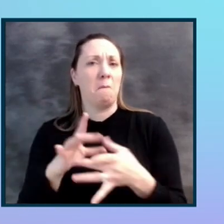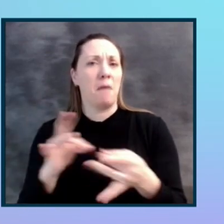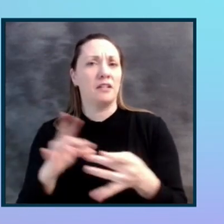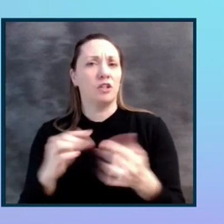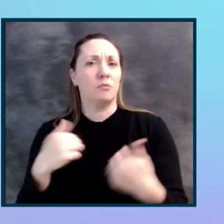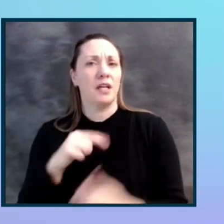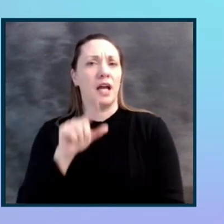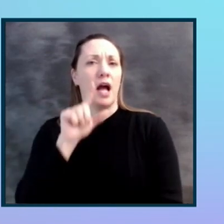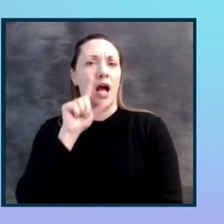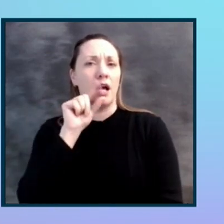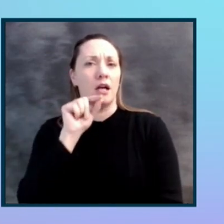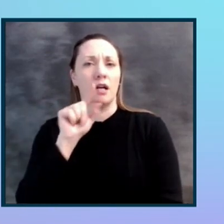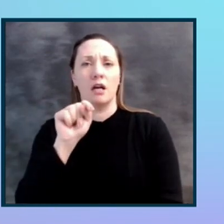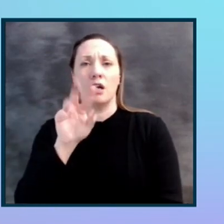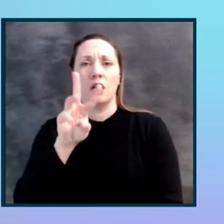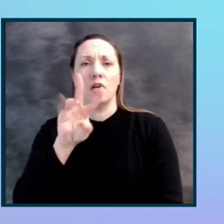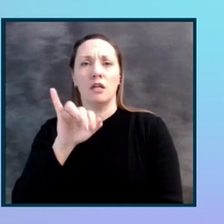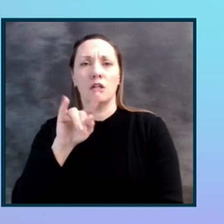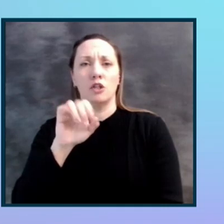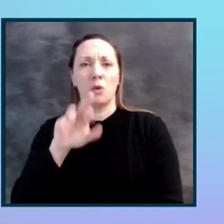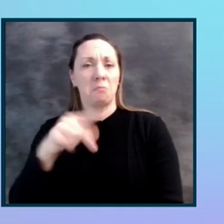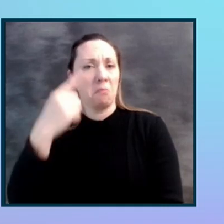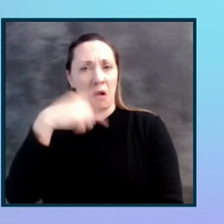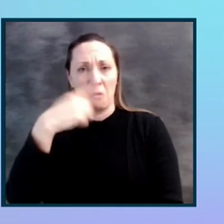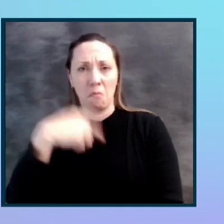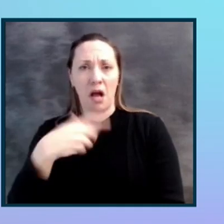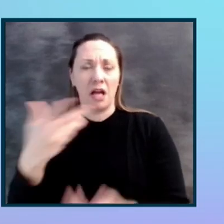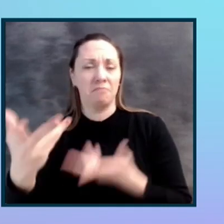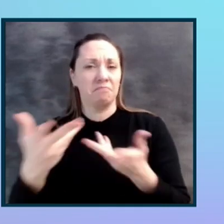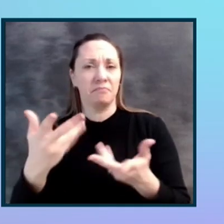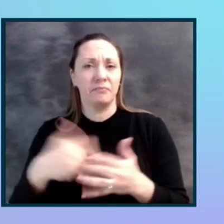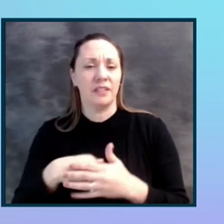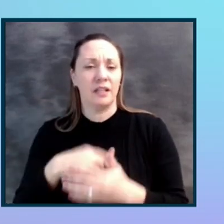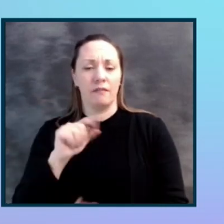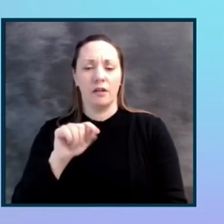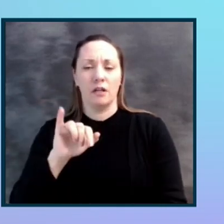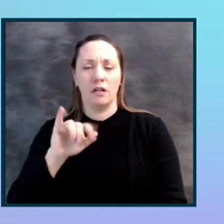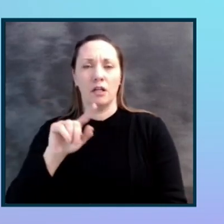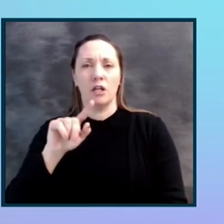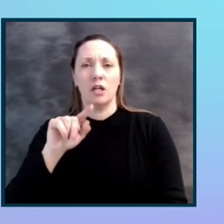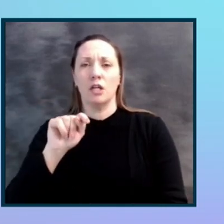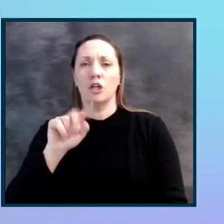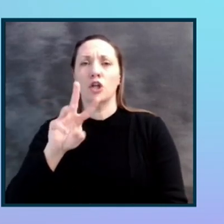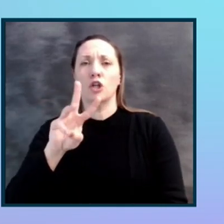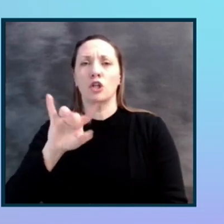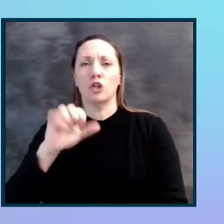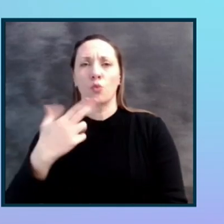and give you know, discord information or you know, Twitch, YouTube, other things you know, just... But as I say, if you get me on Twitter,